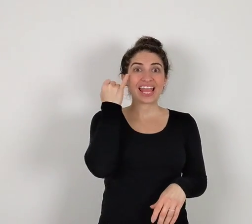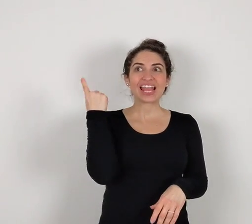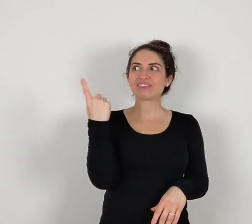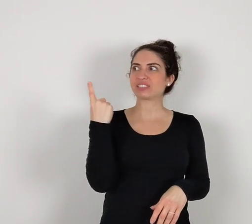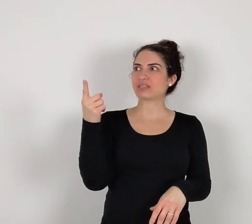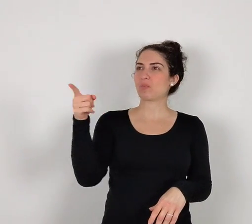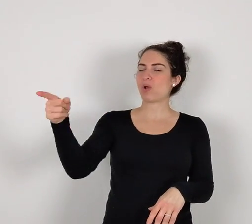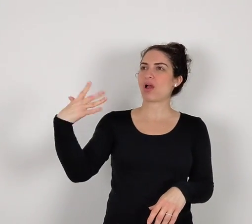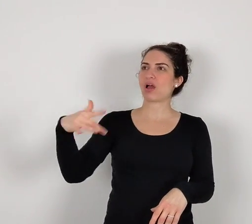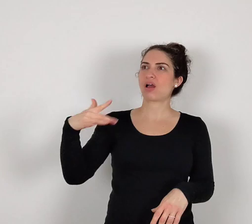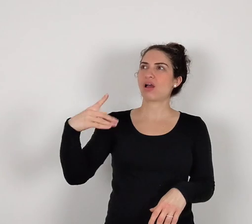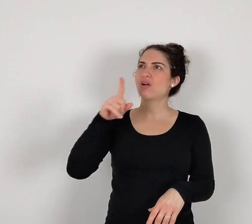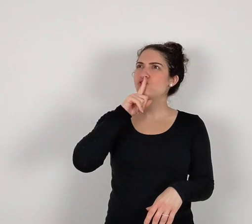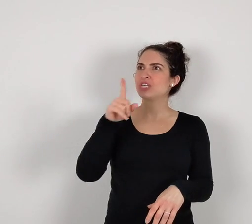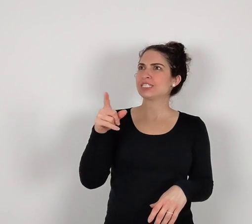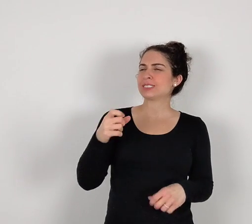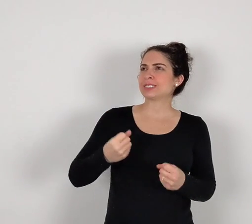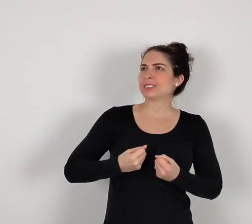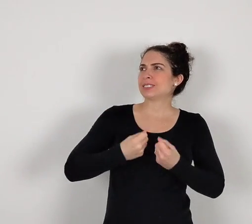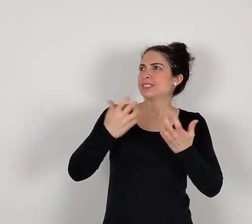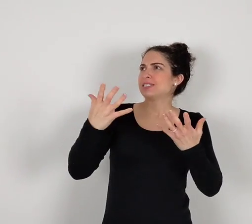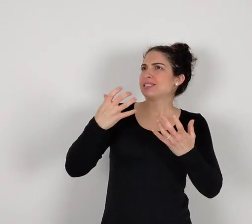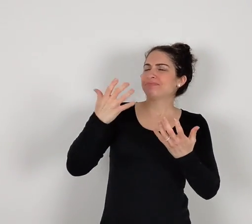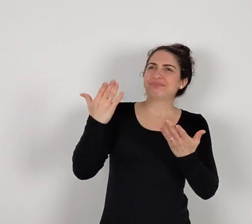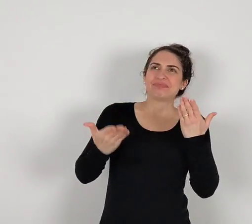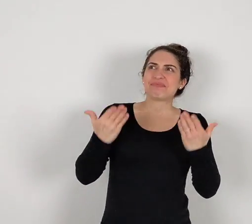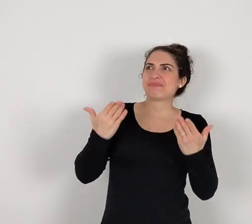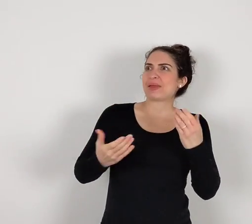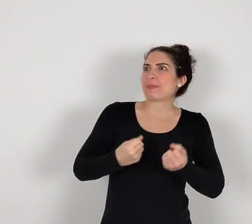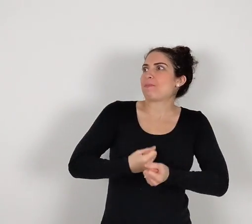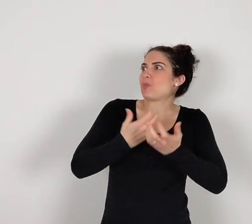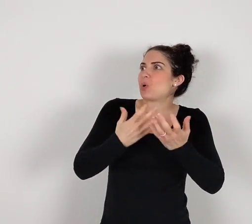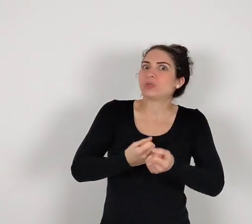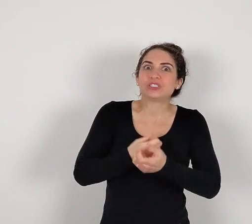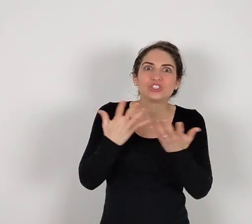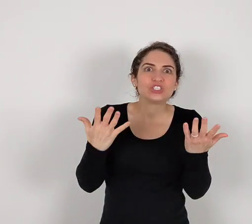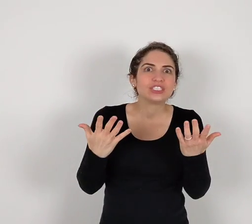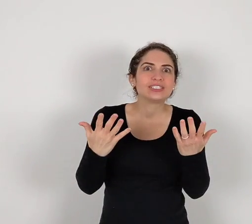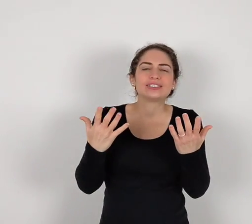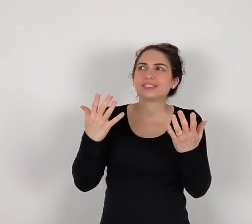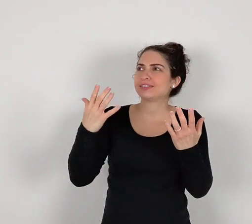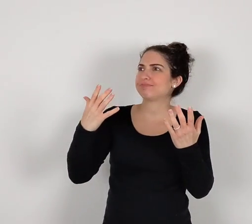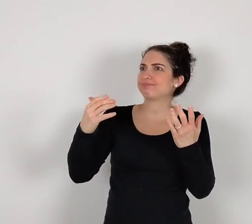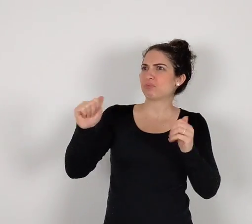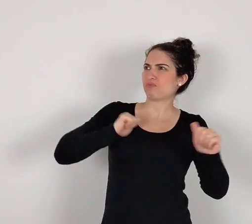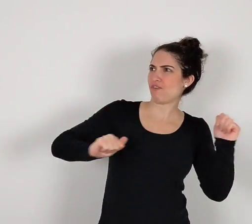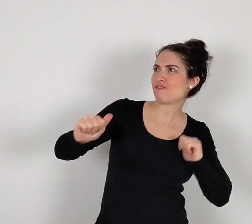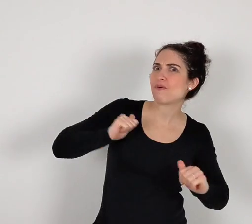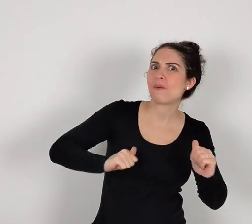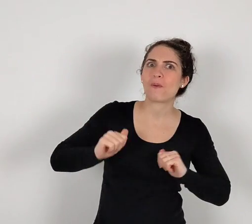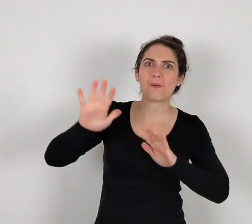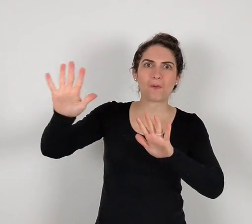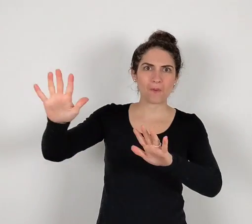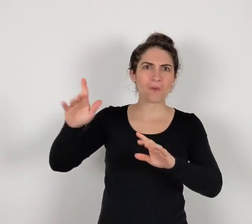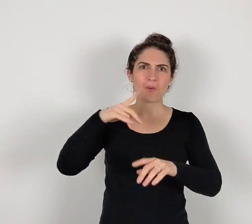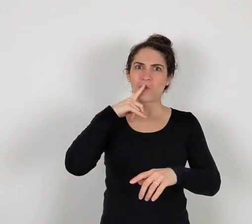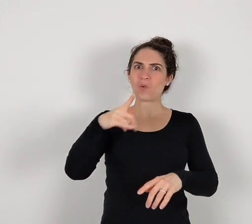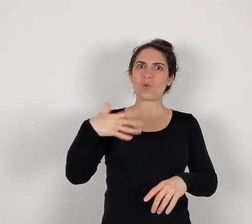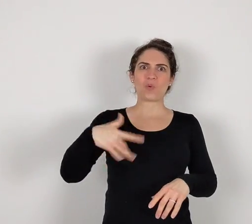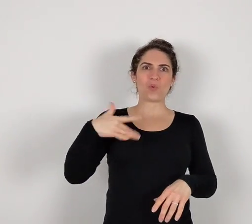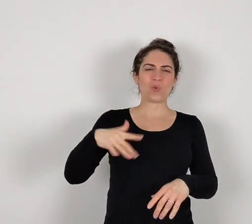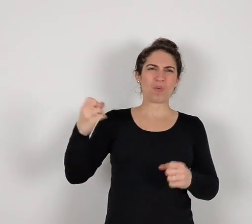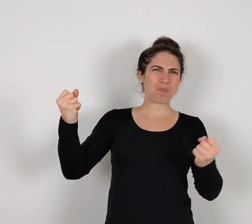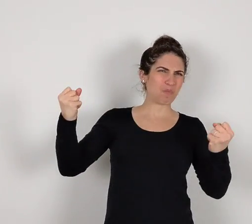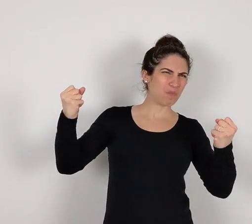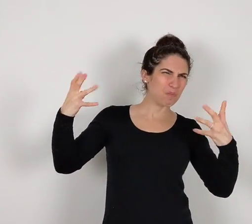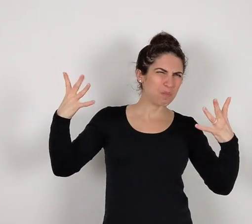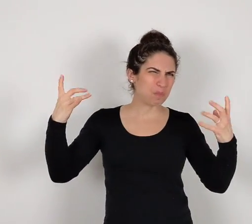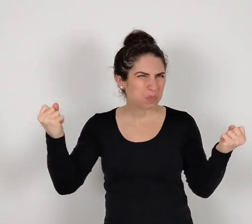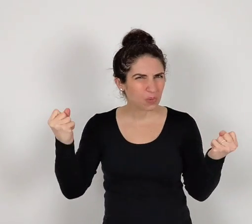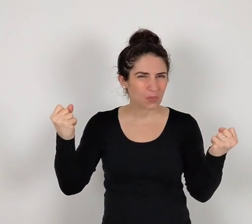If someone is really expressing, maybe poetry or performing really well, that is powerful signing.